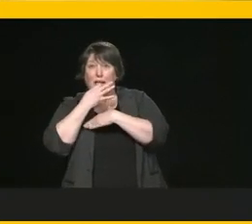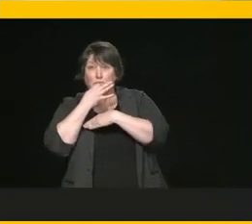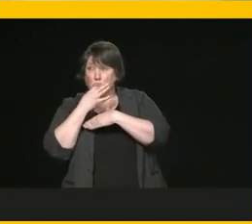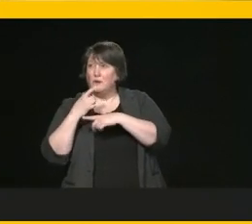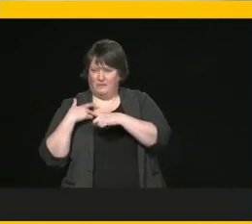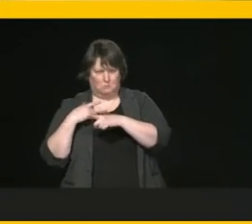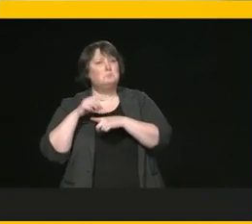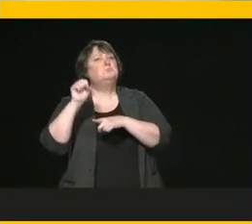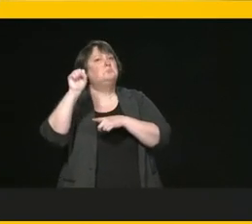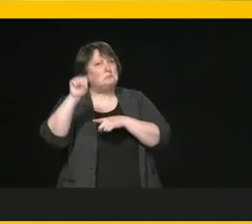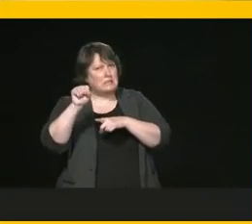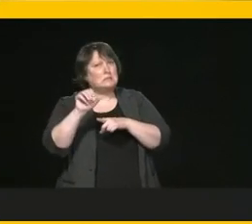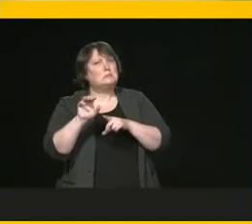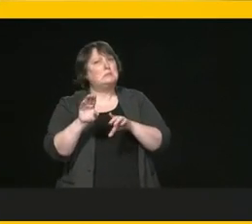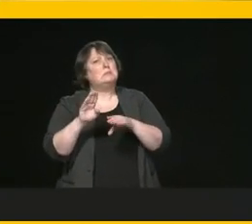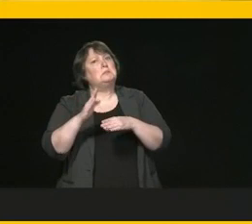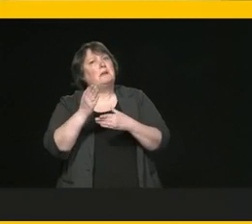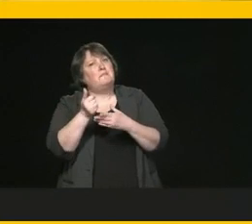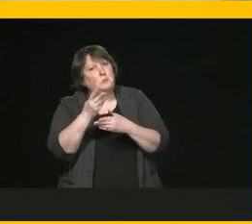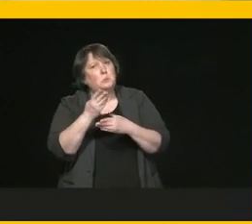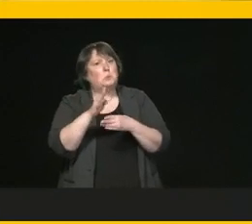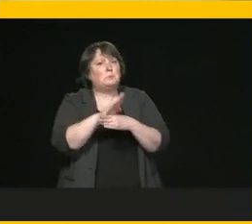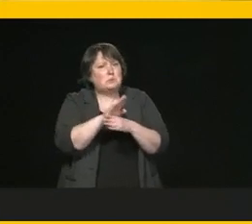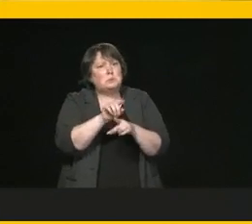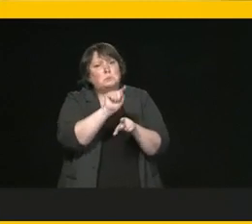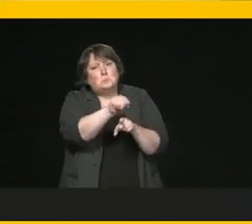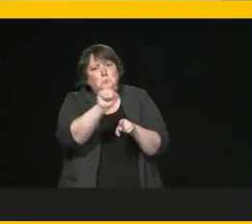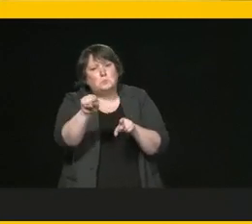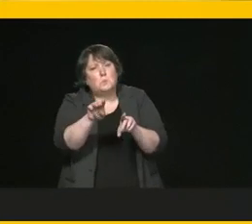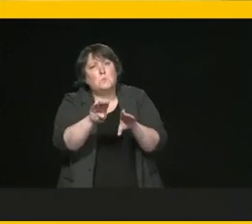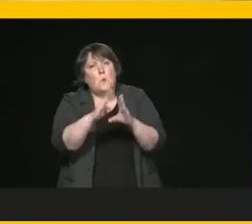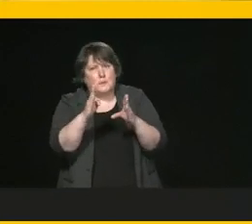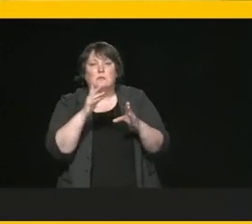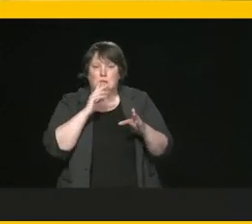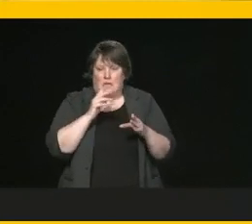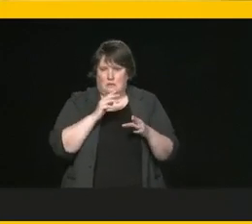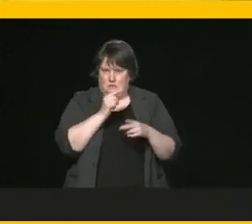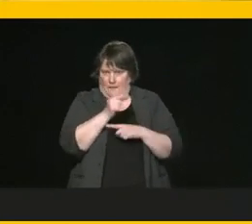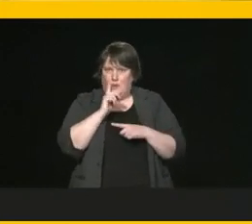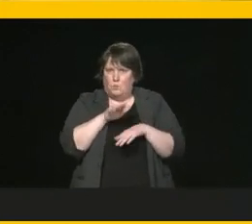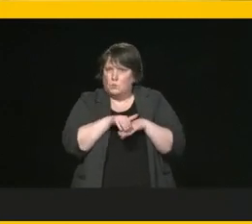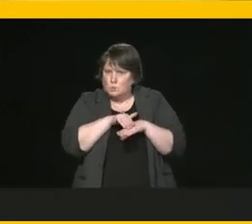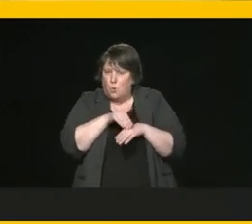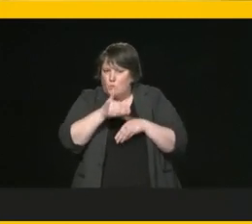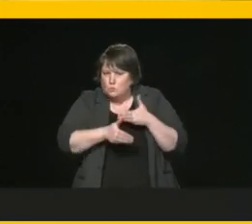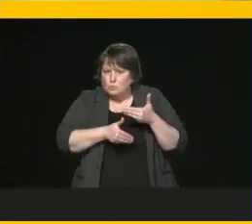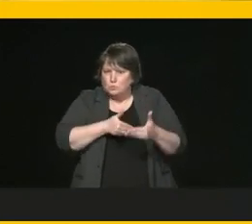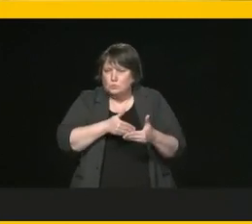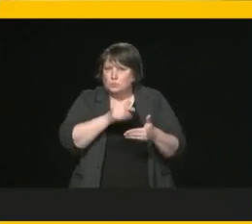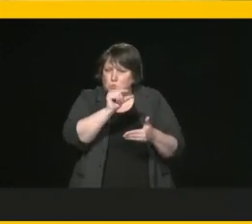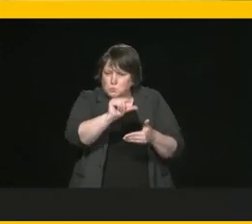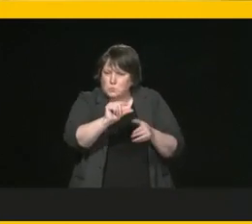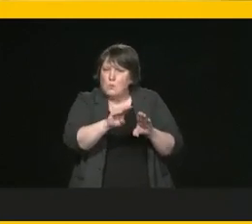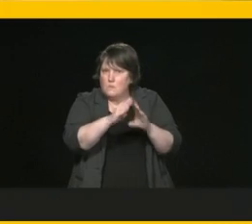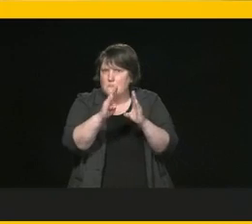ONCE THE PERTSS ARE TELLING US THAT WE CAN TALK ABOUT RE-OPENING THE ECONOMY A LITTLE